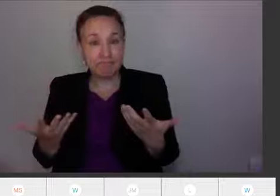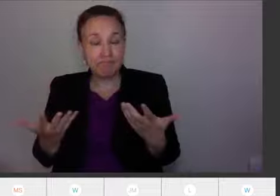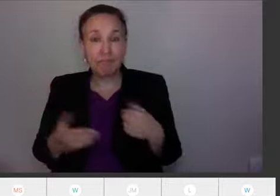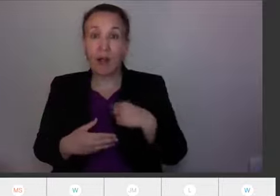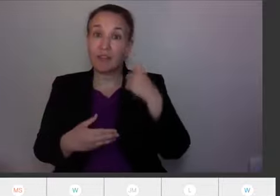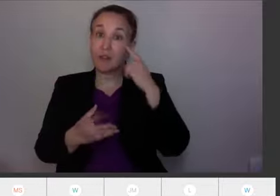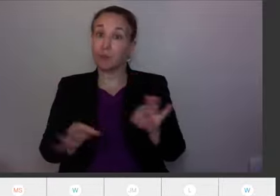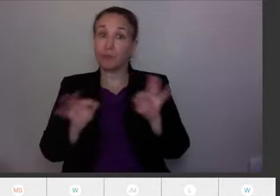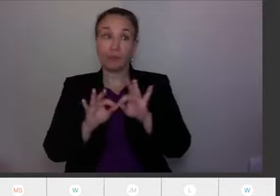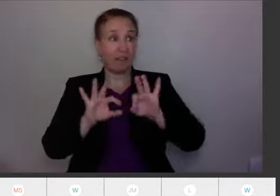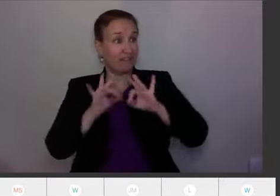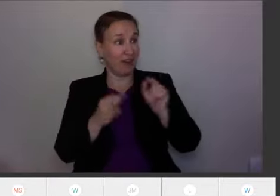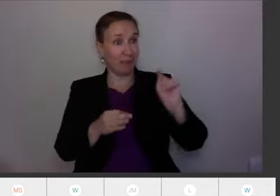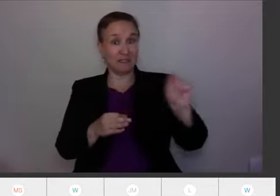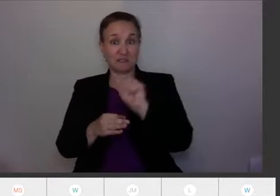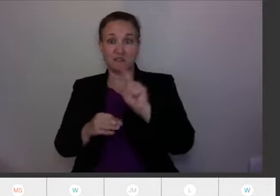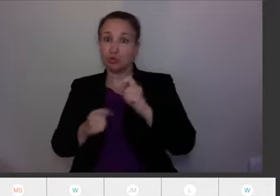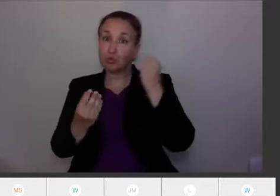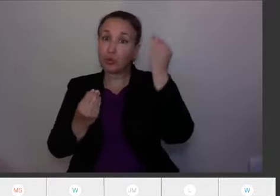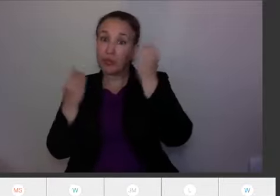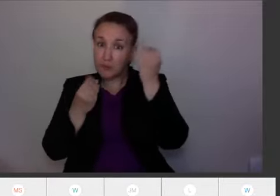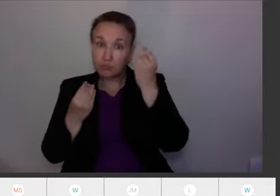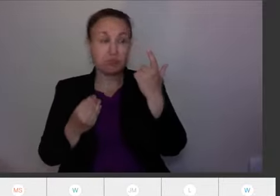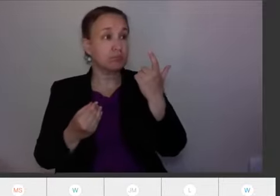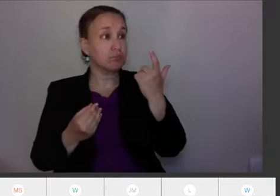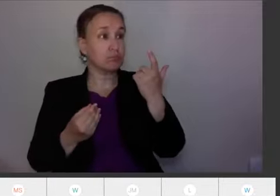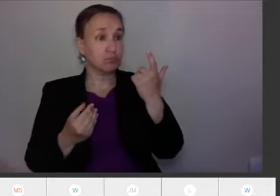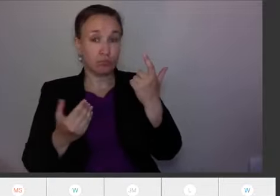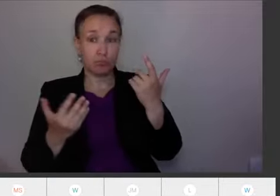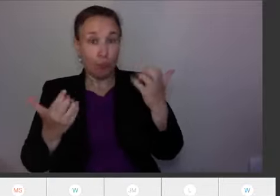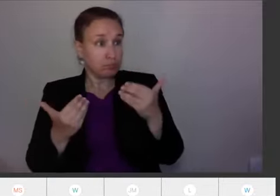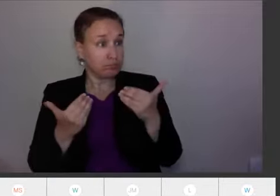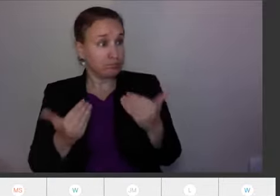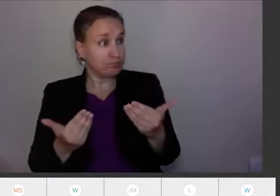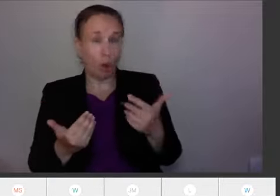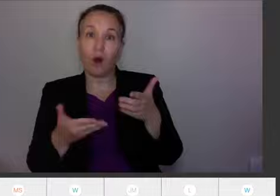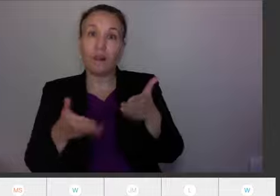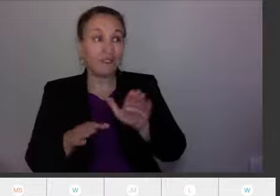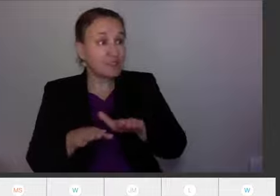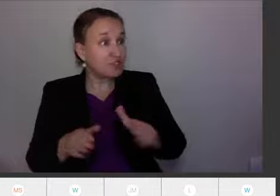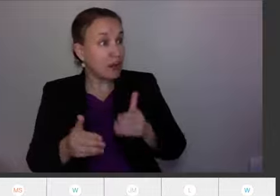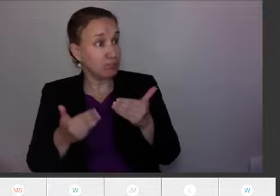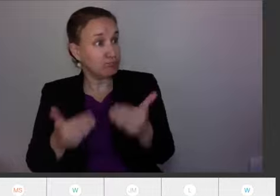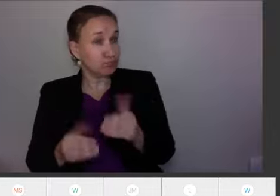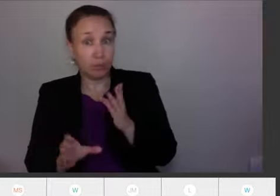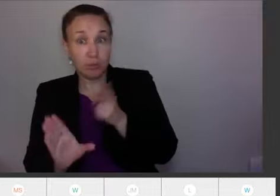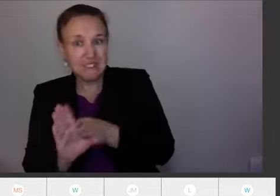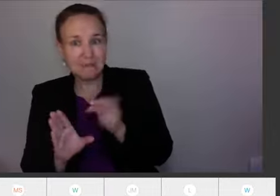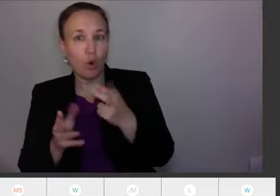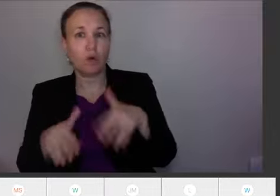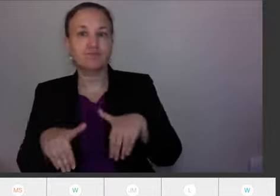be thoughtful about whether or not they participate or their child participates in youth sports